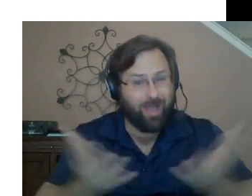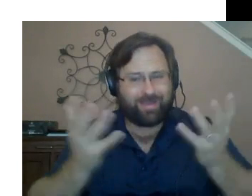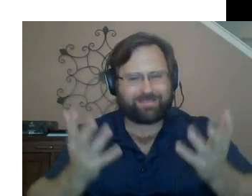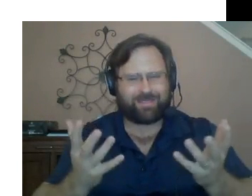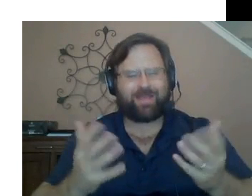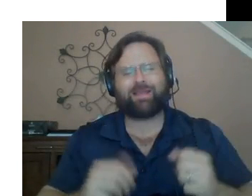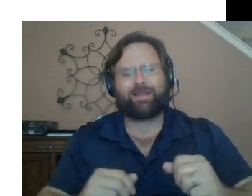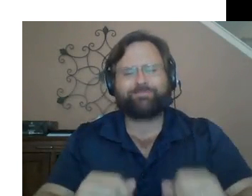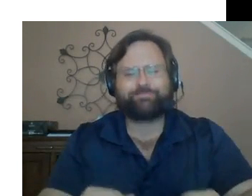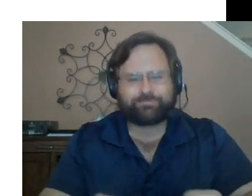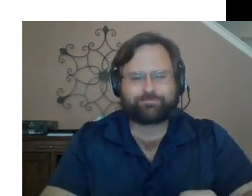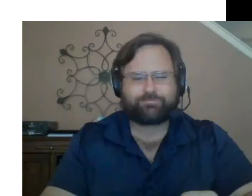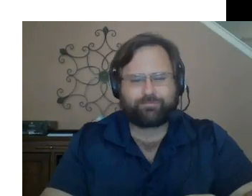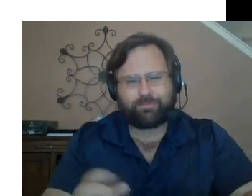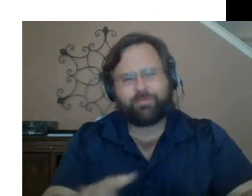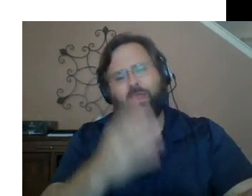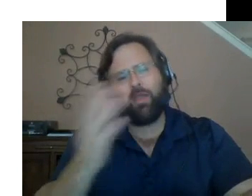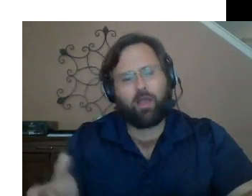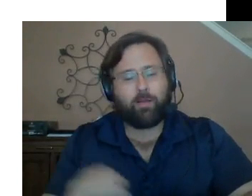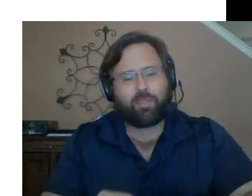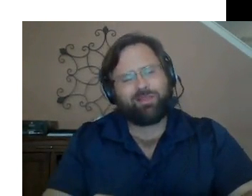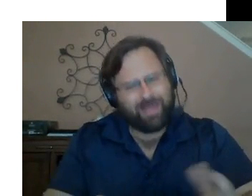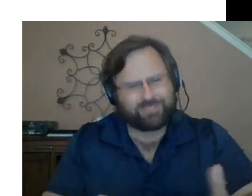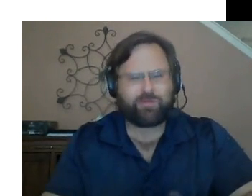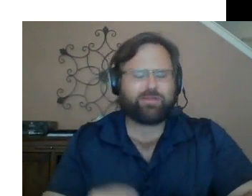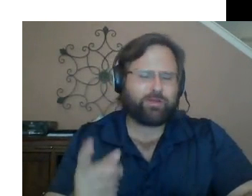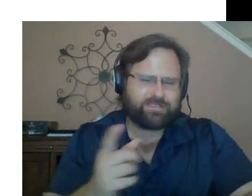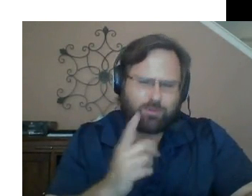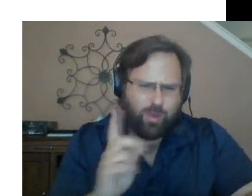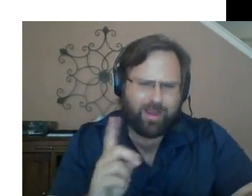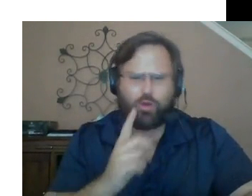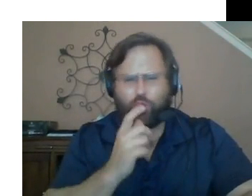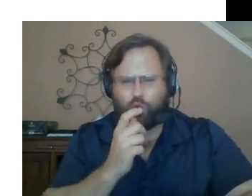what as a connecting item less frequently you're going to see where who